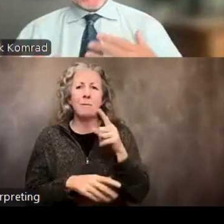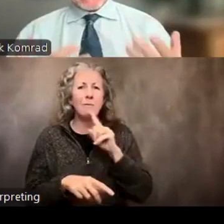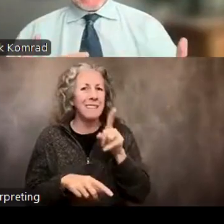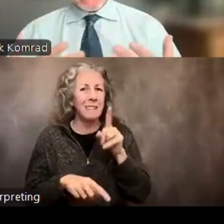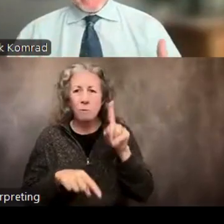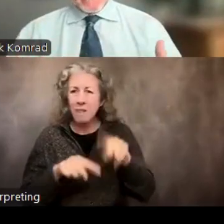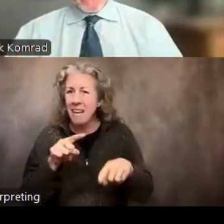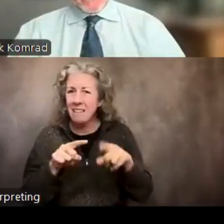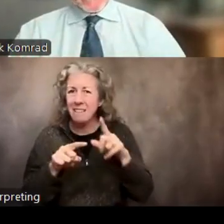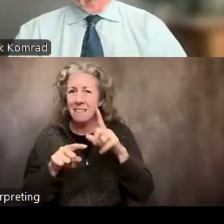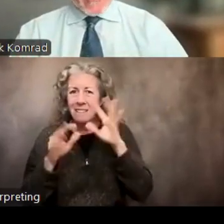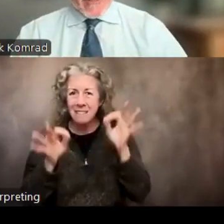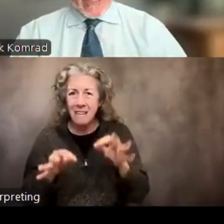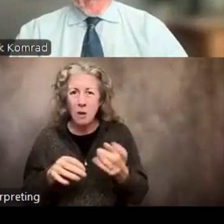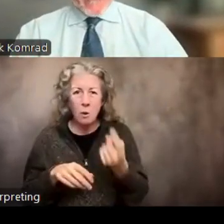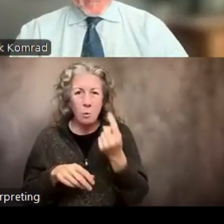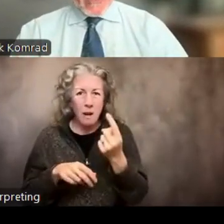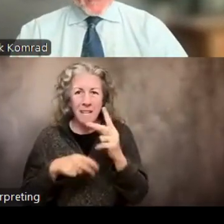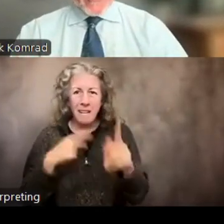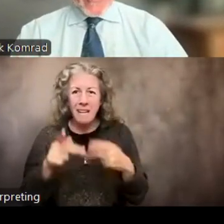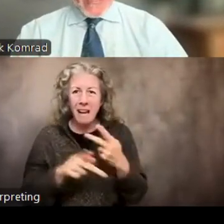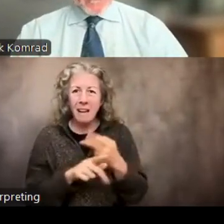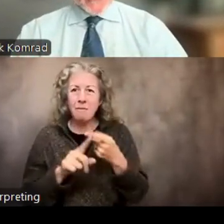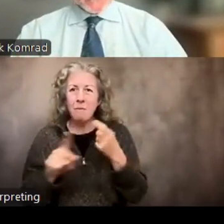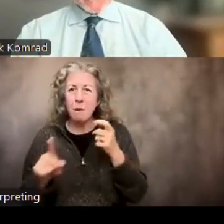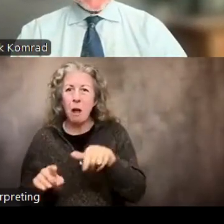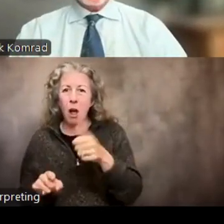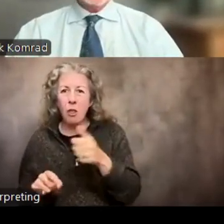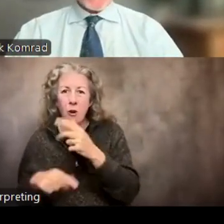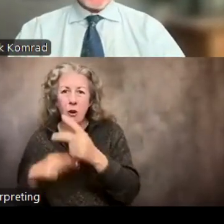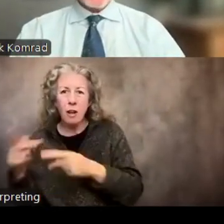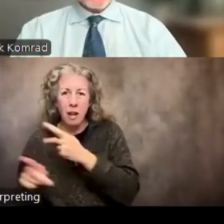kind of suicide from another, so that position has been retired